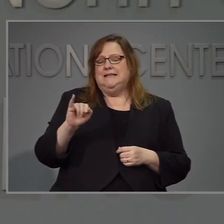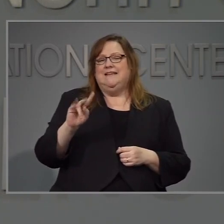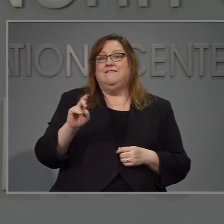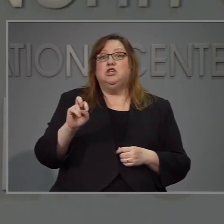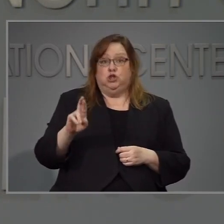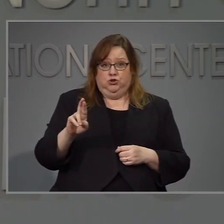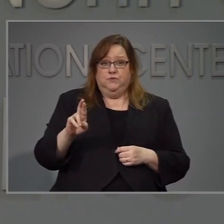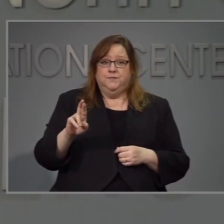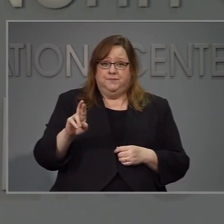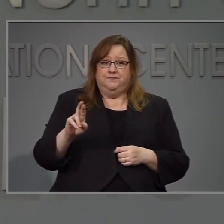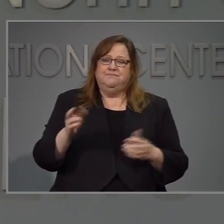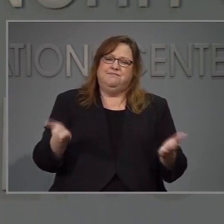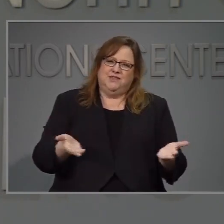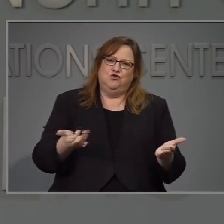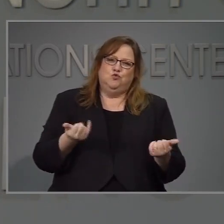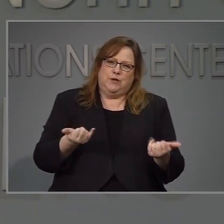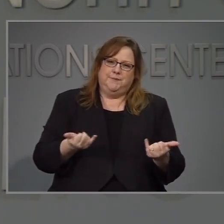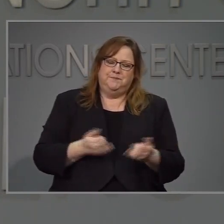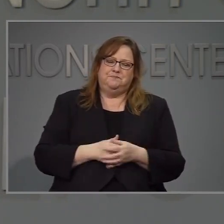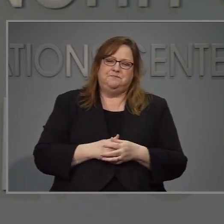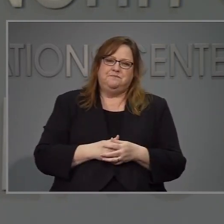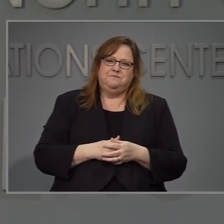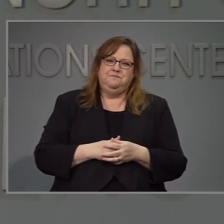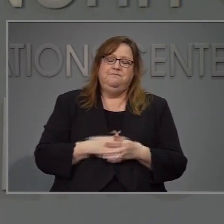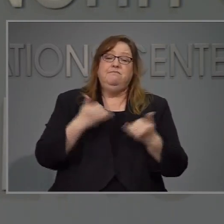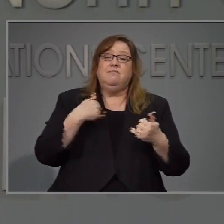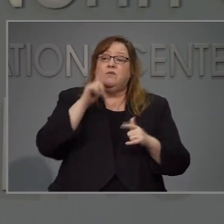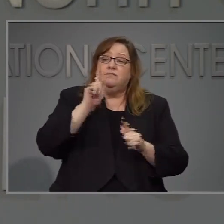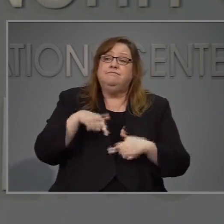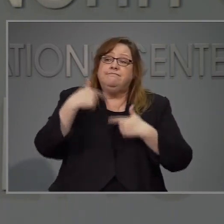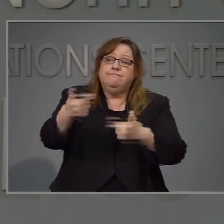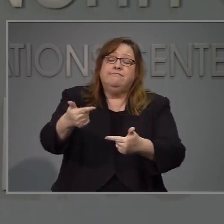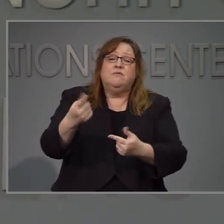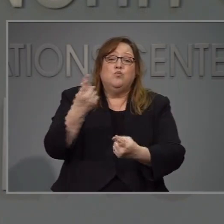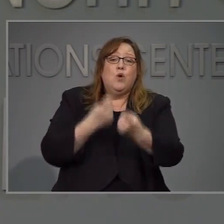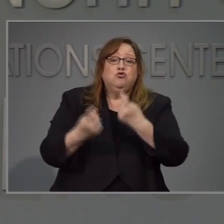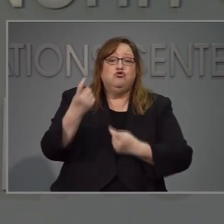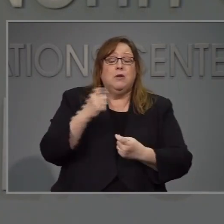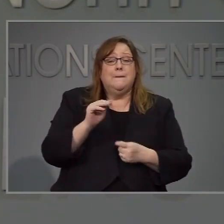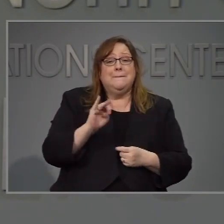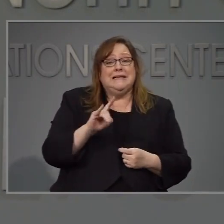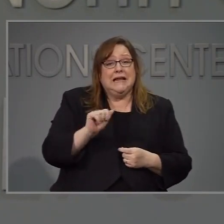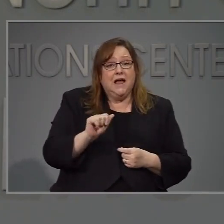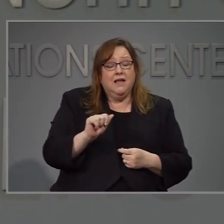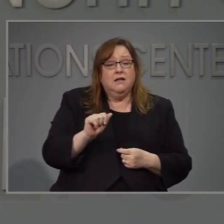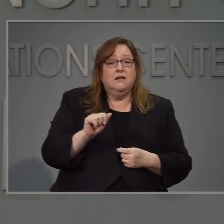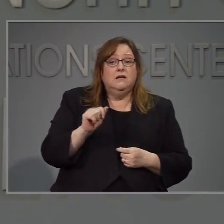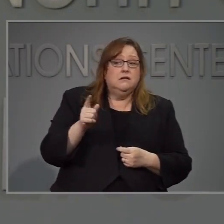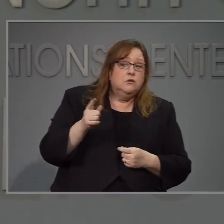METIVIER ARE SPENDING THE SPANISH LANGUAGE INTERPRETER. SO WE'RE GOING TO TAKE QUESTIONS FROM THE MEDIA AND IF